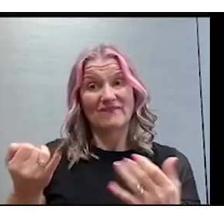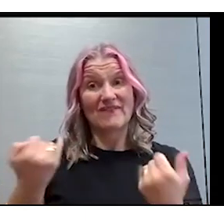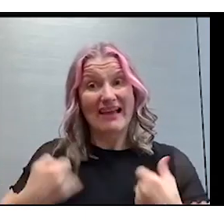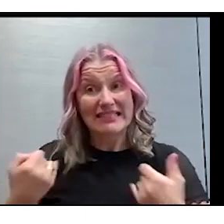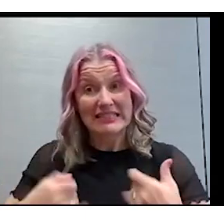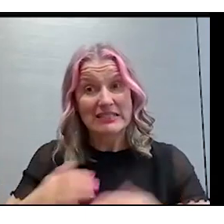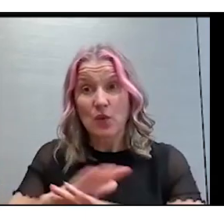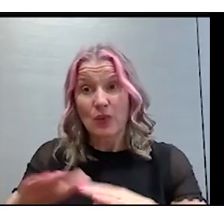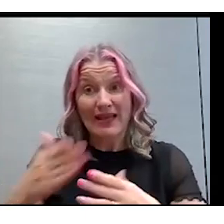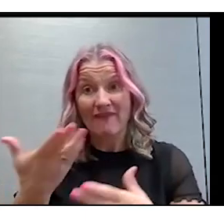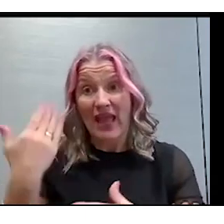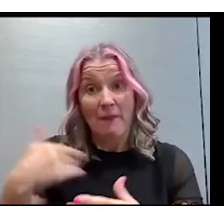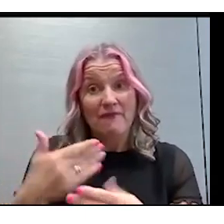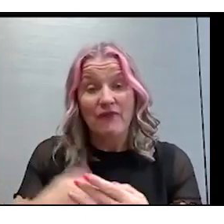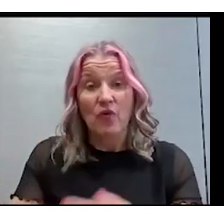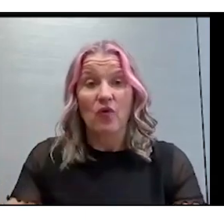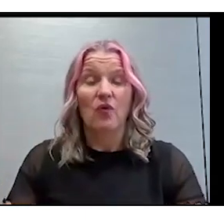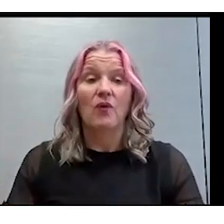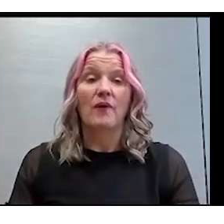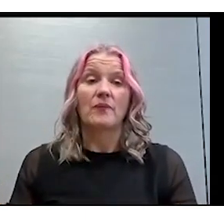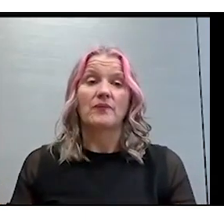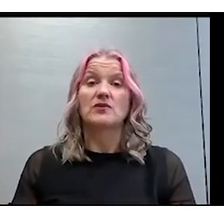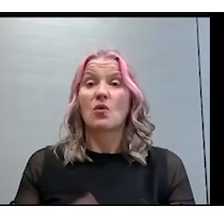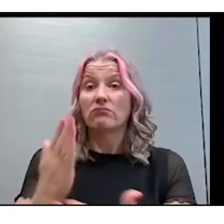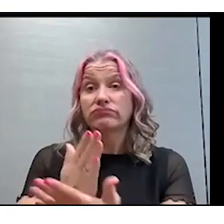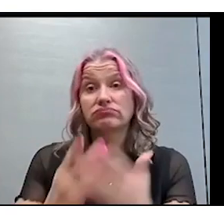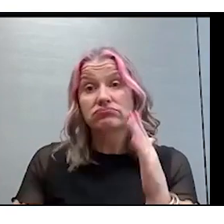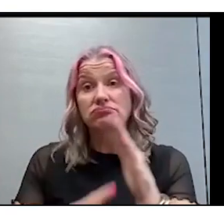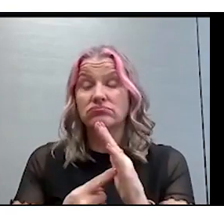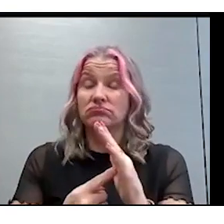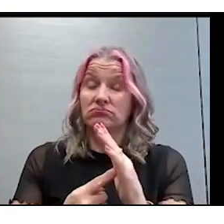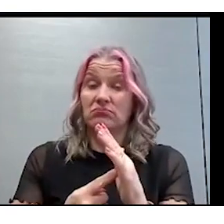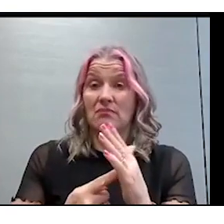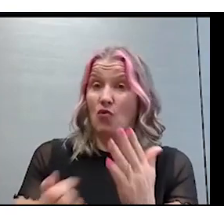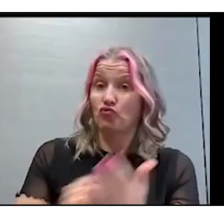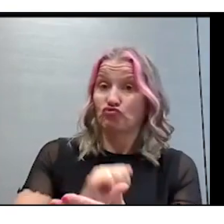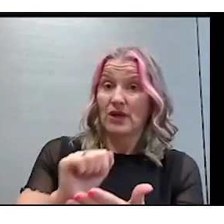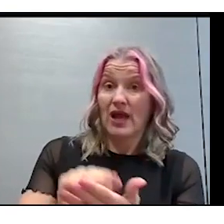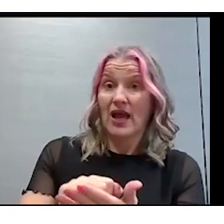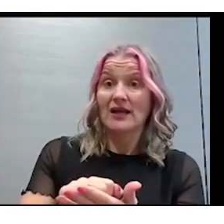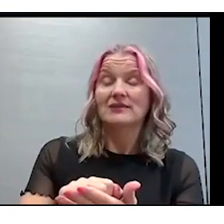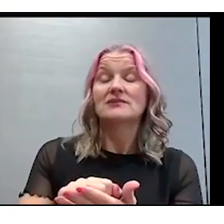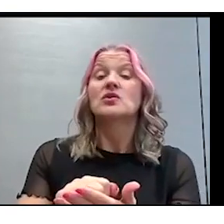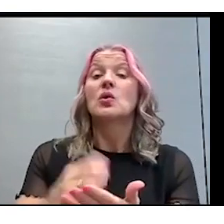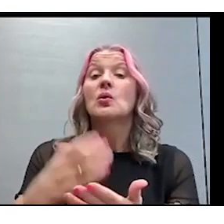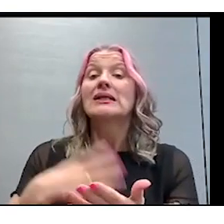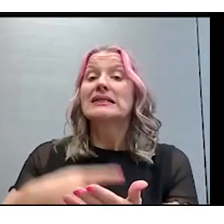And as you're thinking of, I'm a company and I'm developing AI systems,